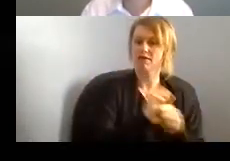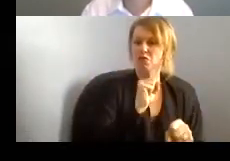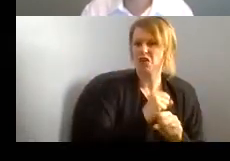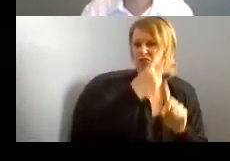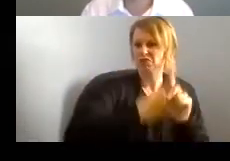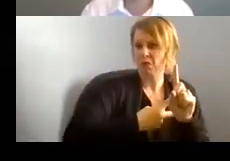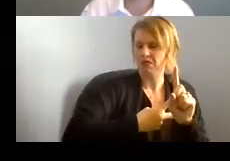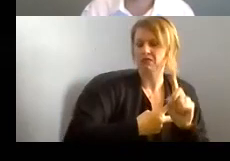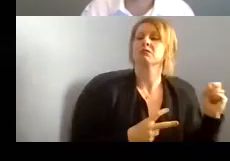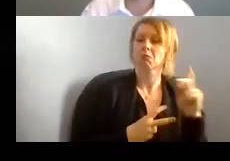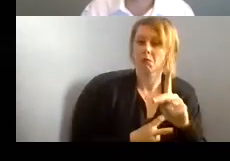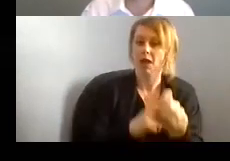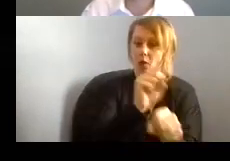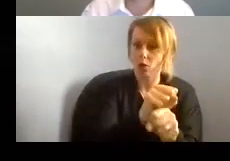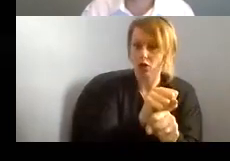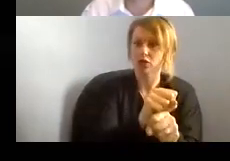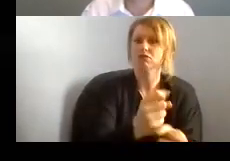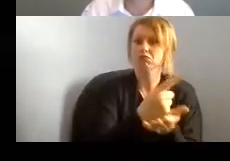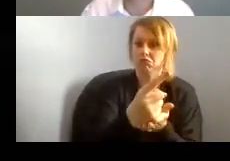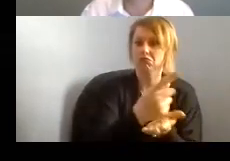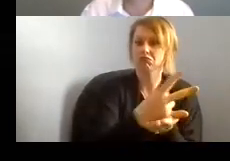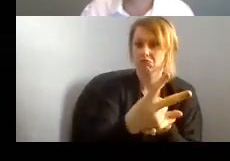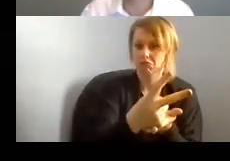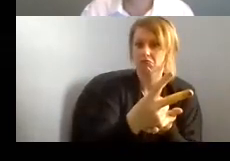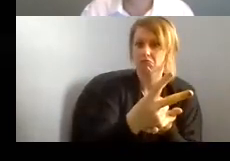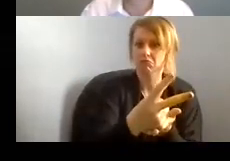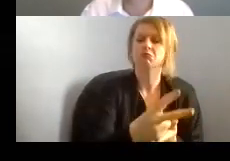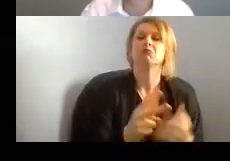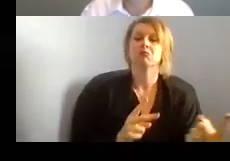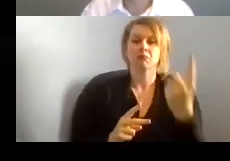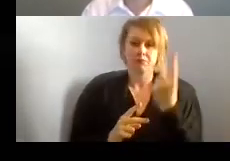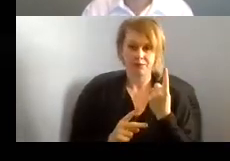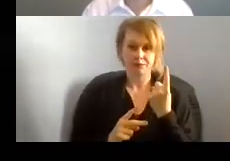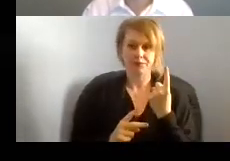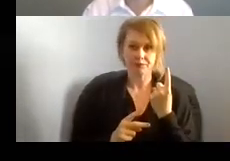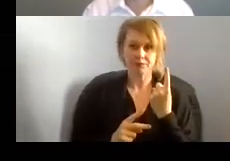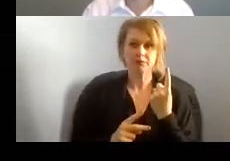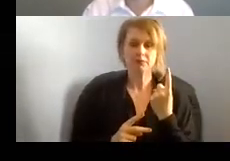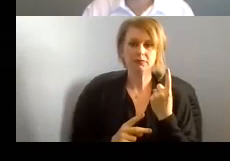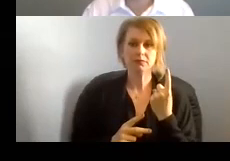And after she had returned for a couple weeks, she came in to speak with me about her other son and said that he was now all the sudden